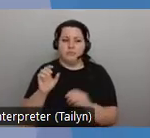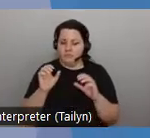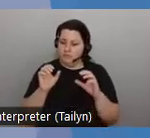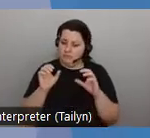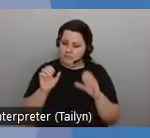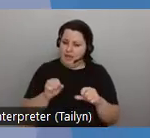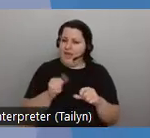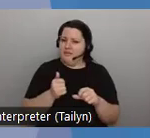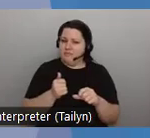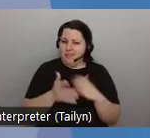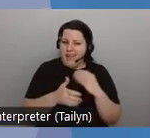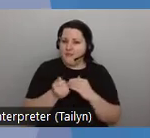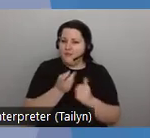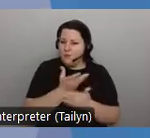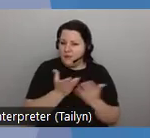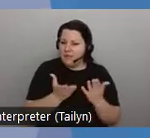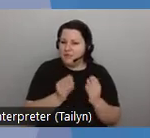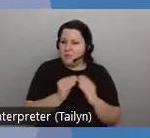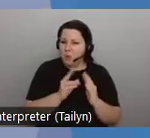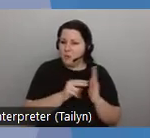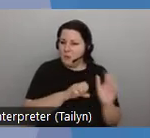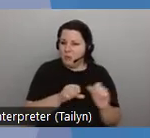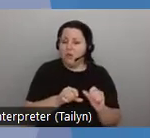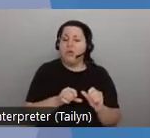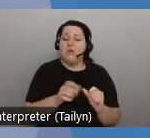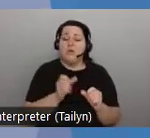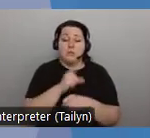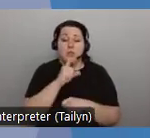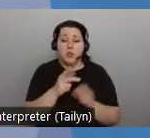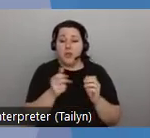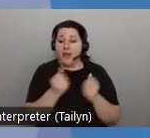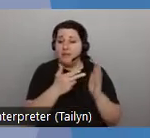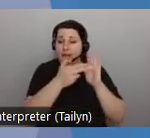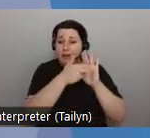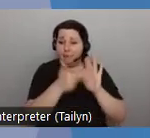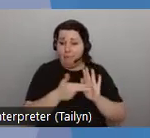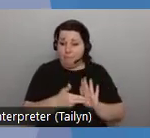more accessible manner." If you do use a chart there's a couple things we can do to try and make them readable,